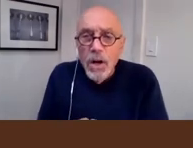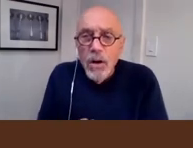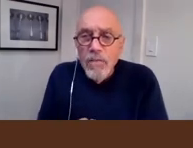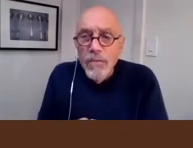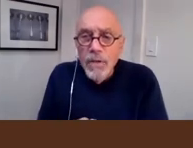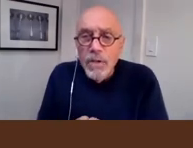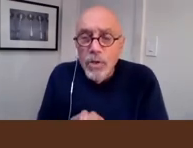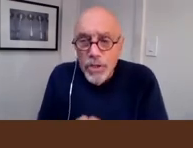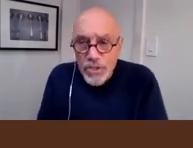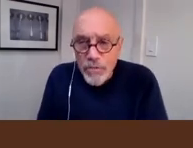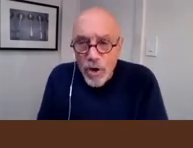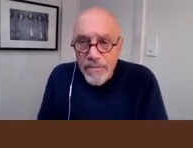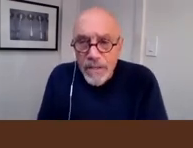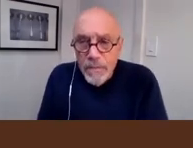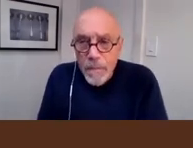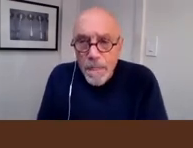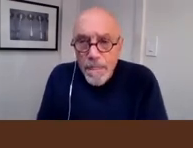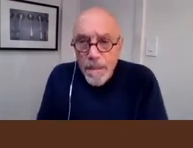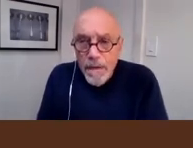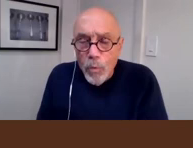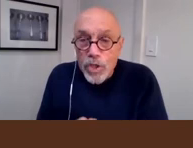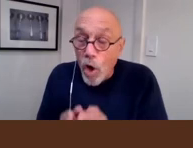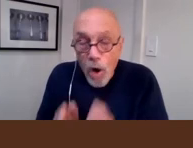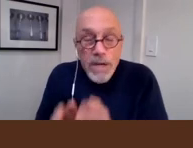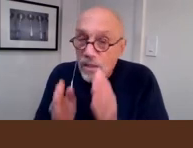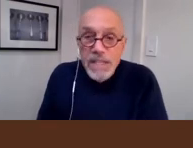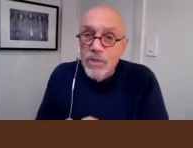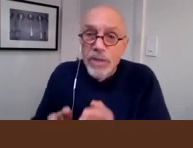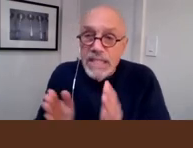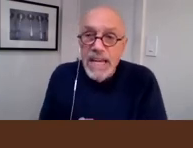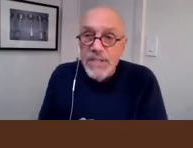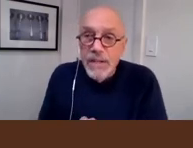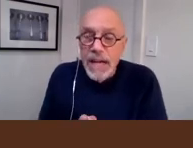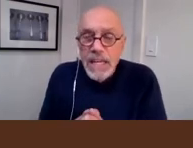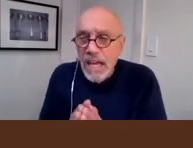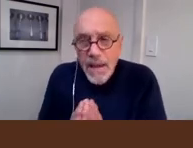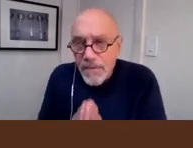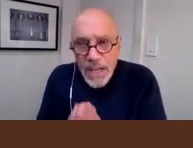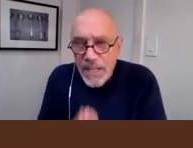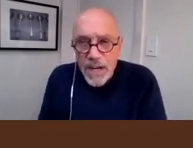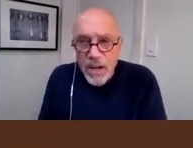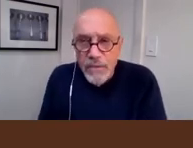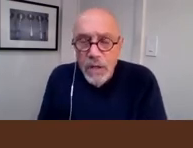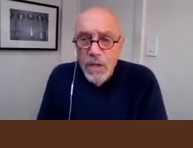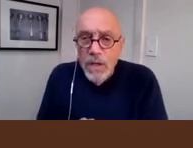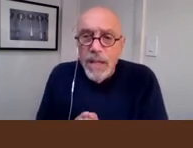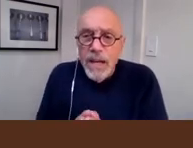of goodness of coffee, which always leads with the taste. I can't emphasize that enough.